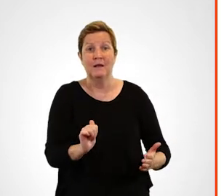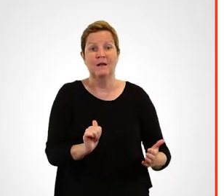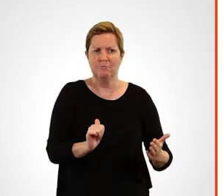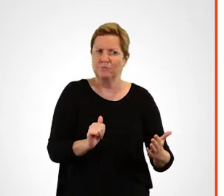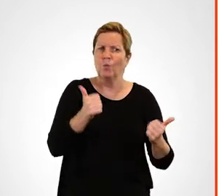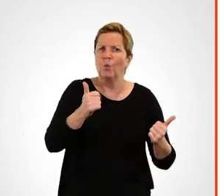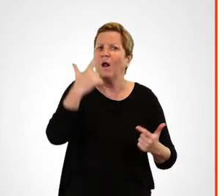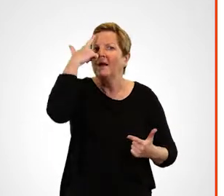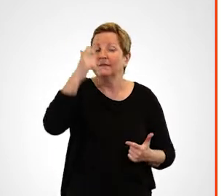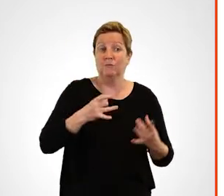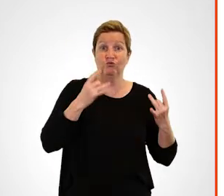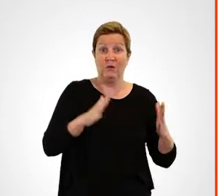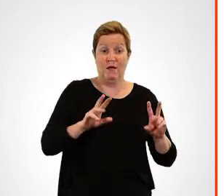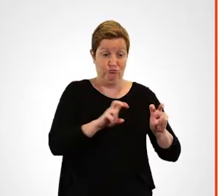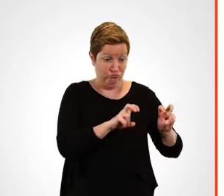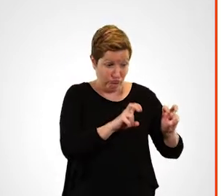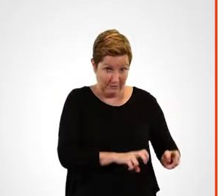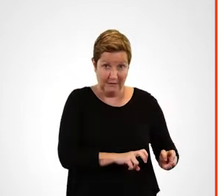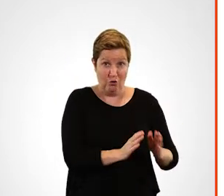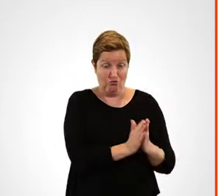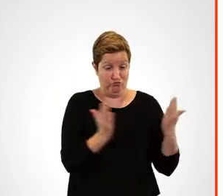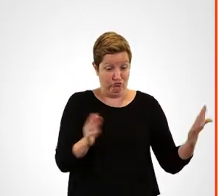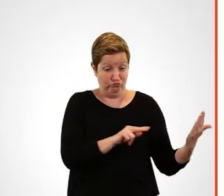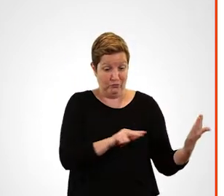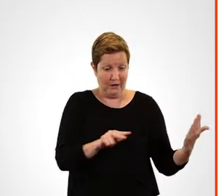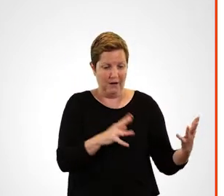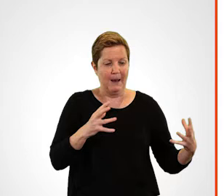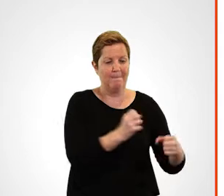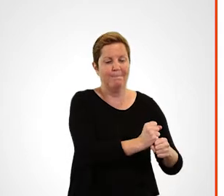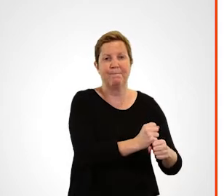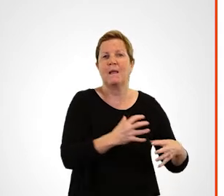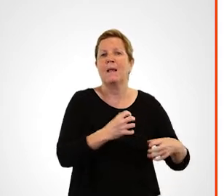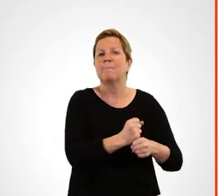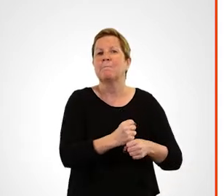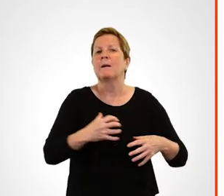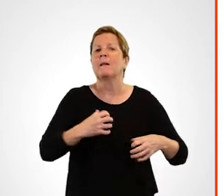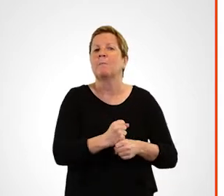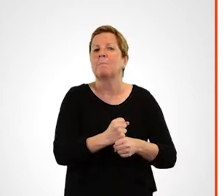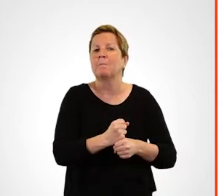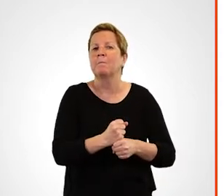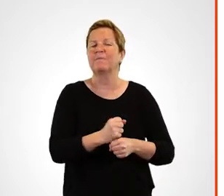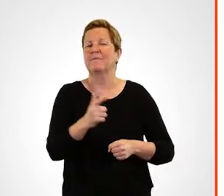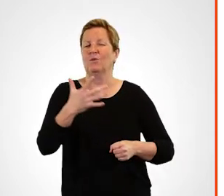It's a good idea in the beginning to paraphrase the book, don't have to track to the words.